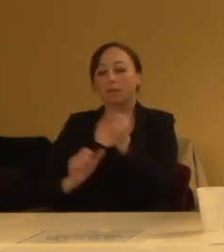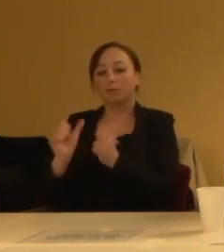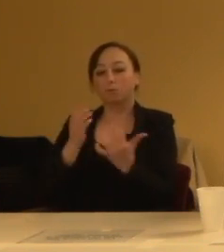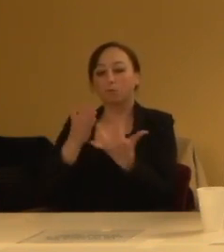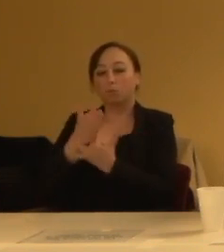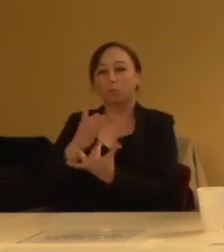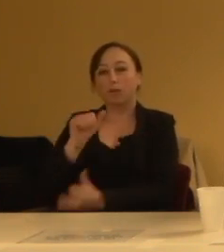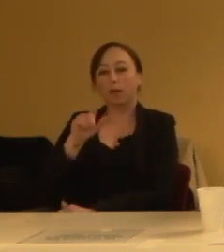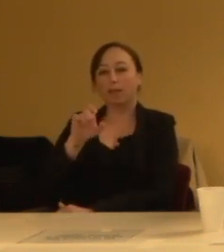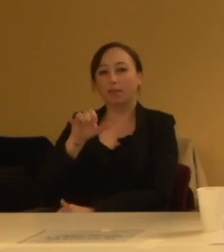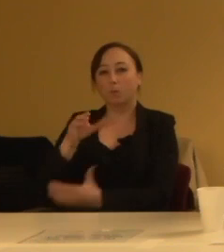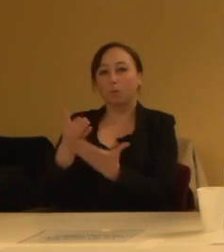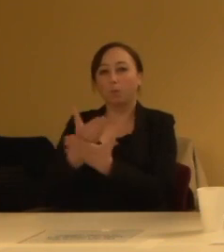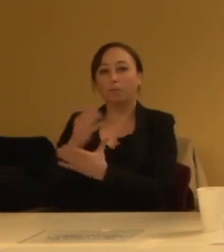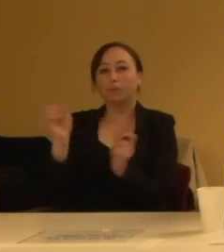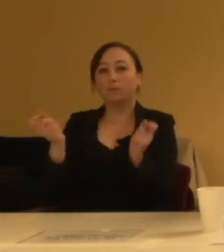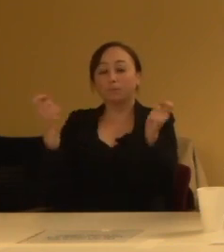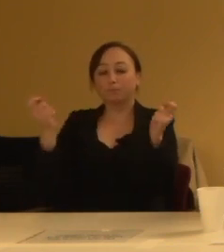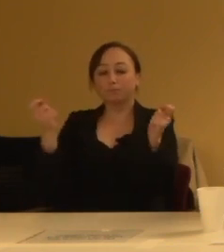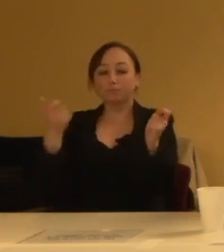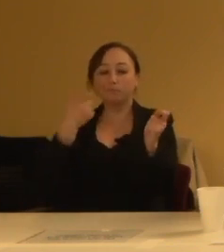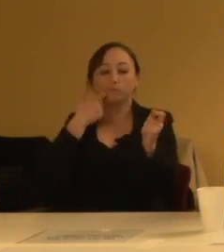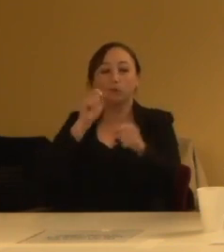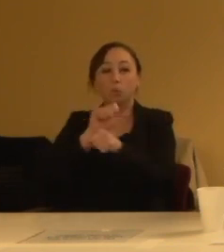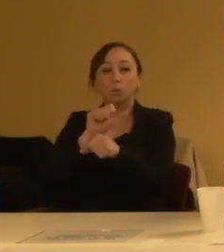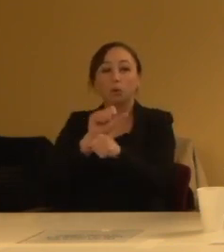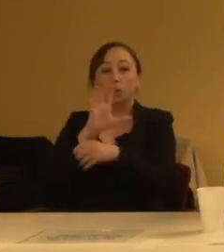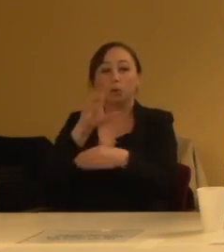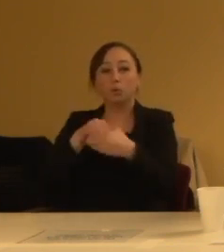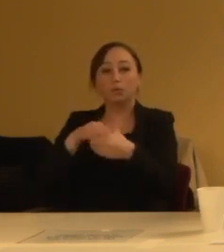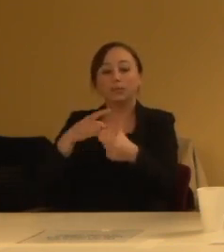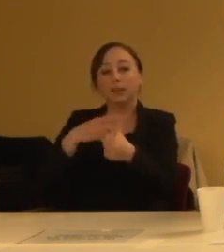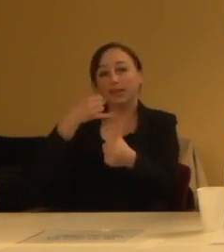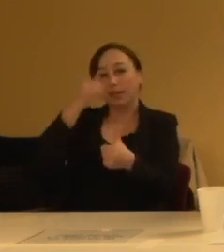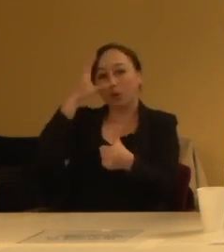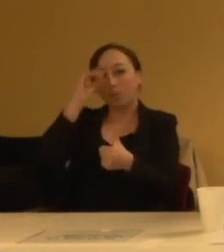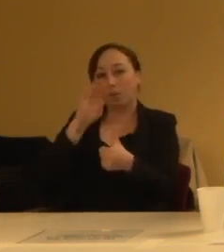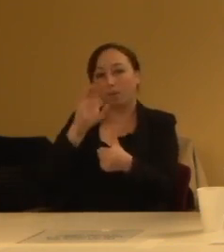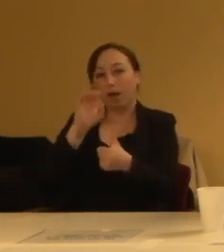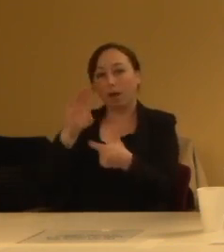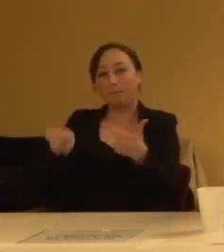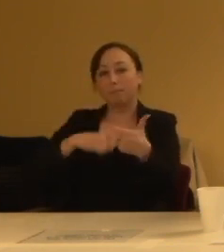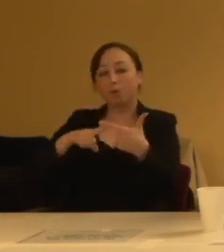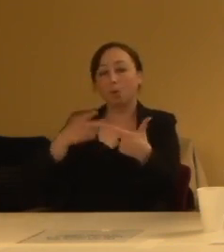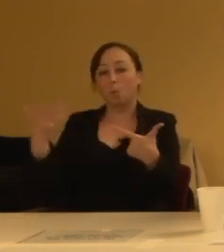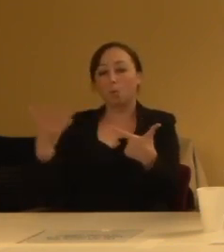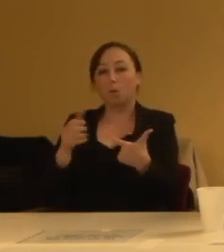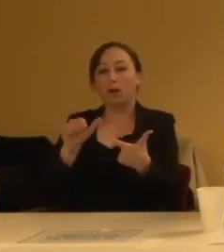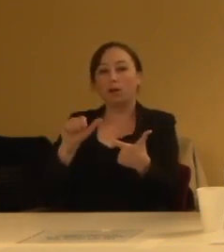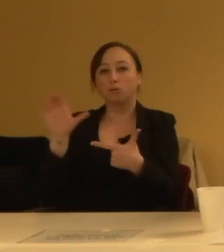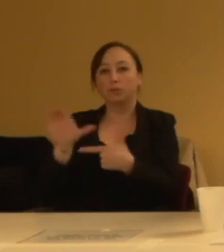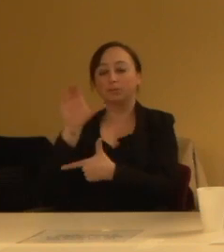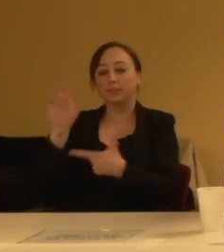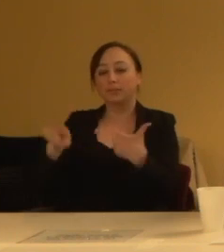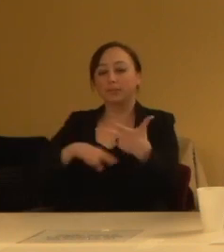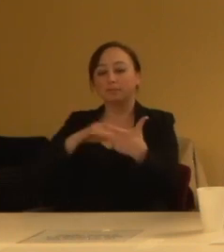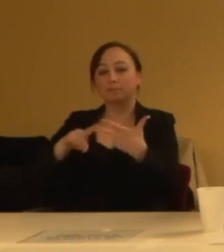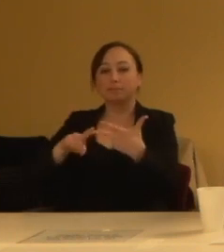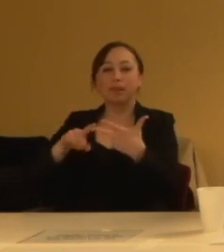Recent work in Houston includes world premier productions of Cowboy Bob, What a Christmas. and Ken Ludwig's Lend Me a Soprano.